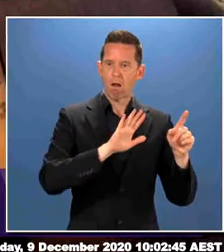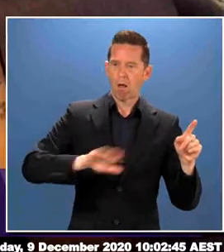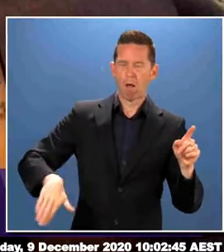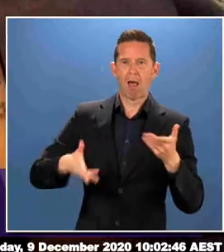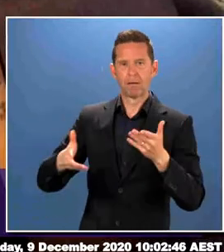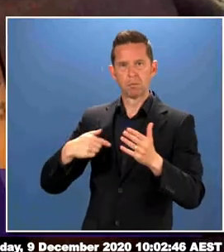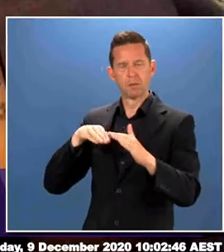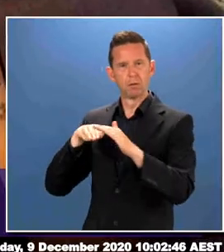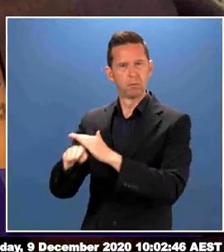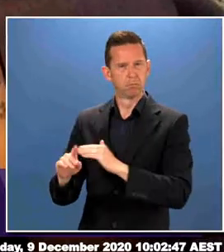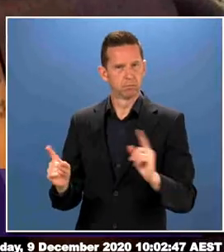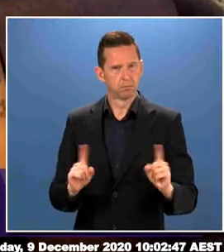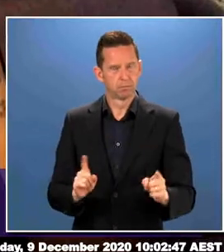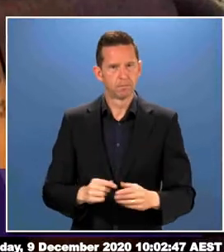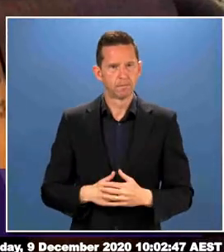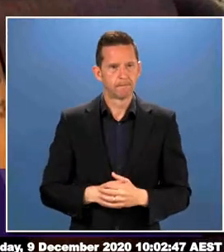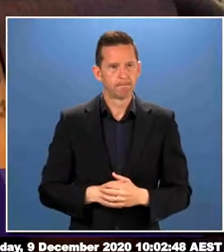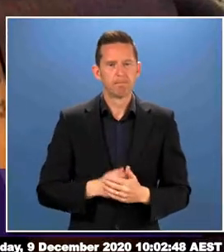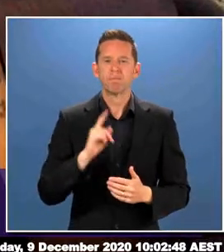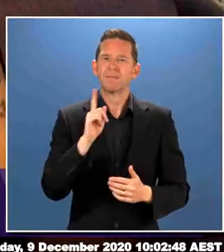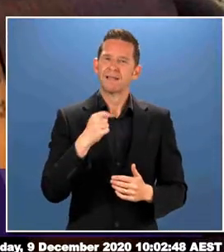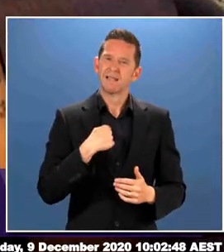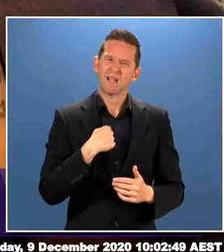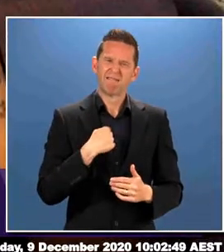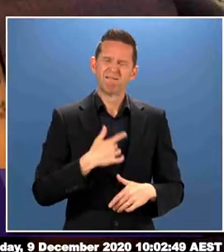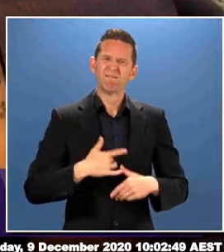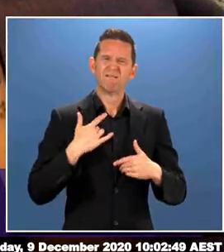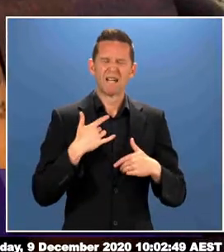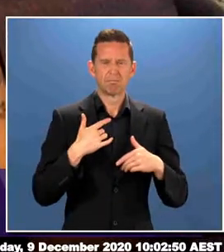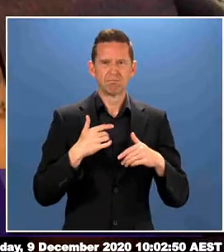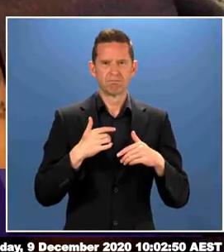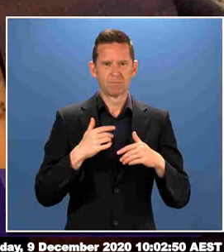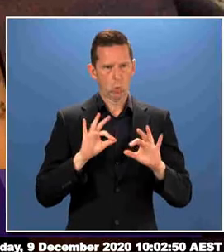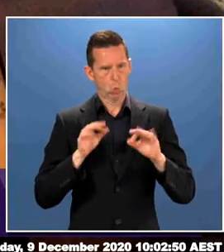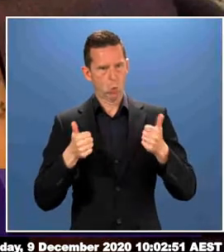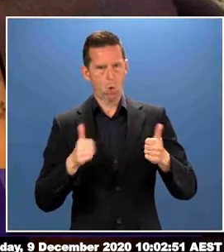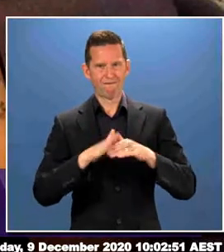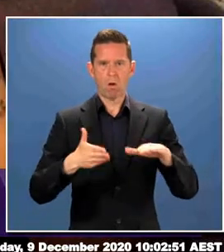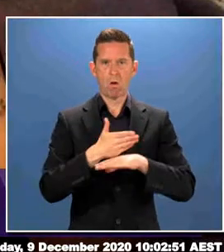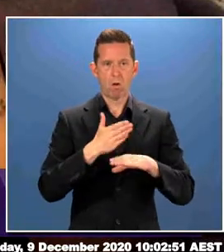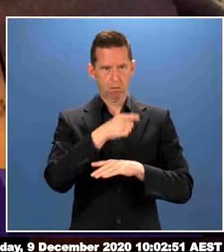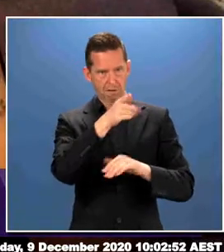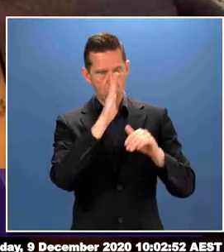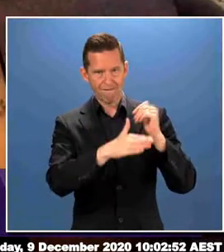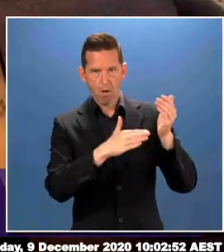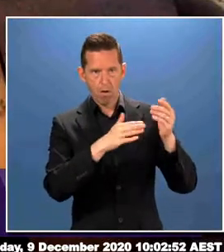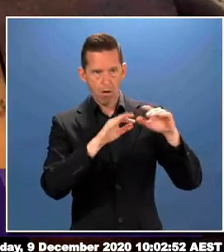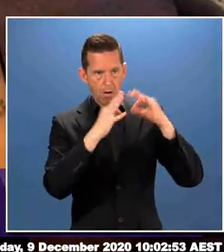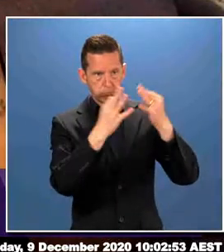They said: For me there is not a good thing about employment because I was not supported when I was working and so the barriers were, as I was